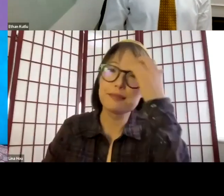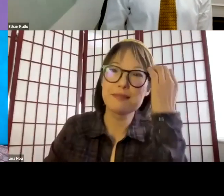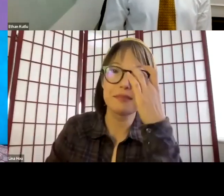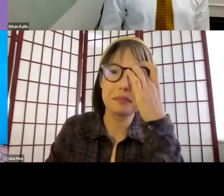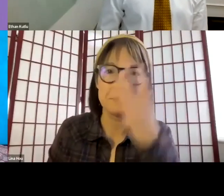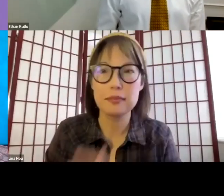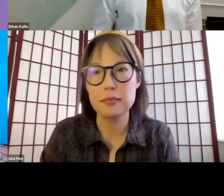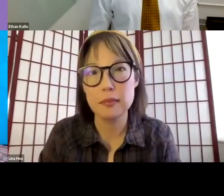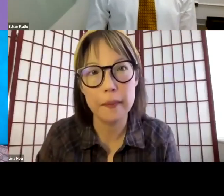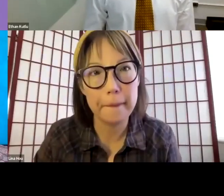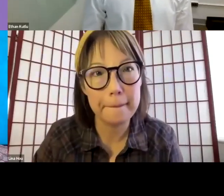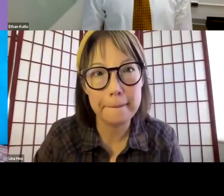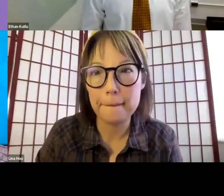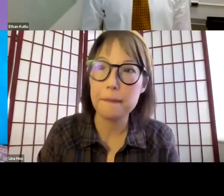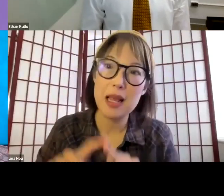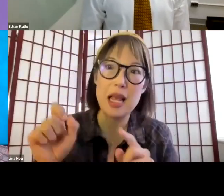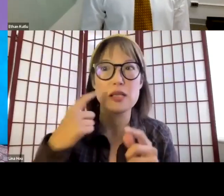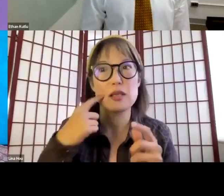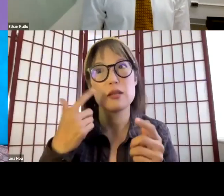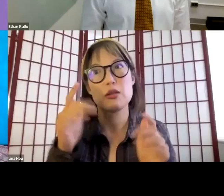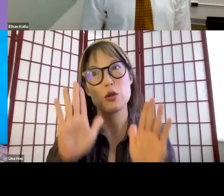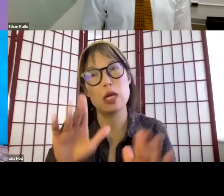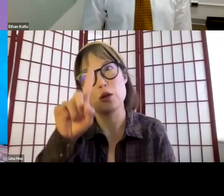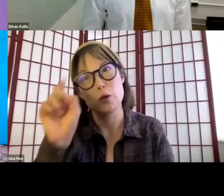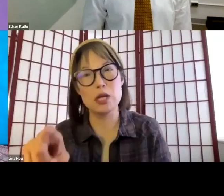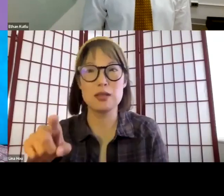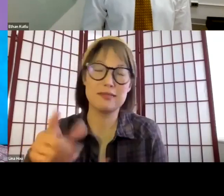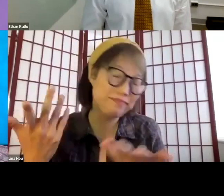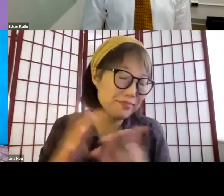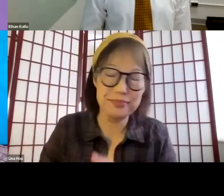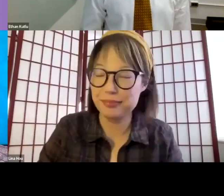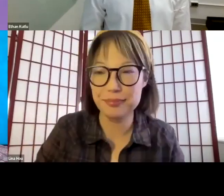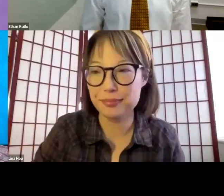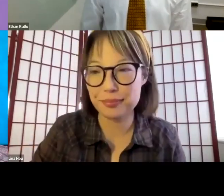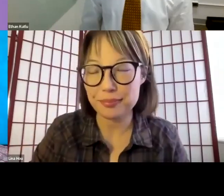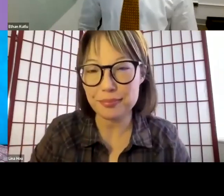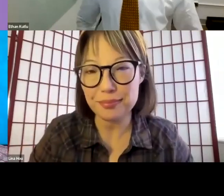And we need to look at that accommodation as research more. But yes, it's a great question indeed.